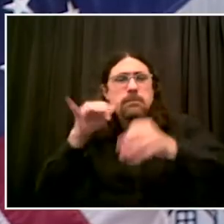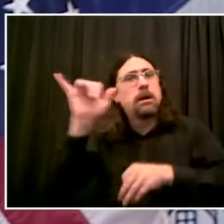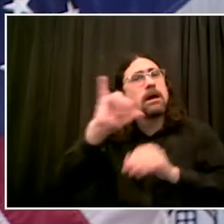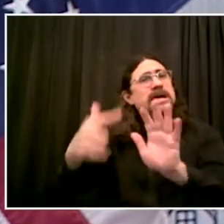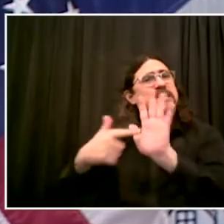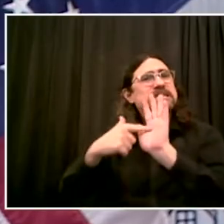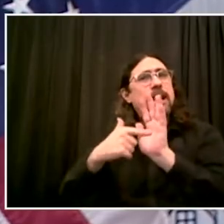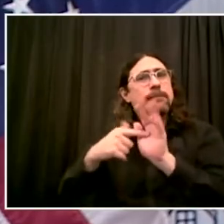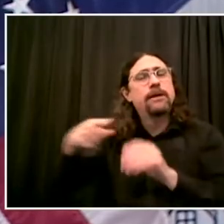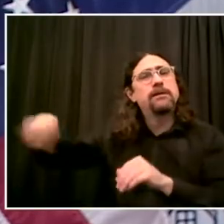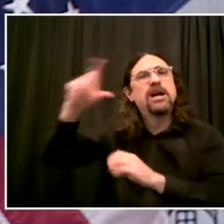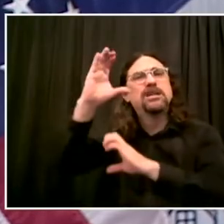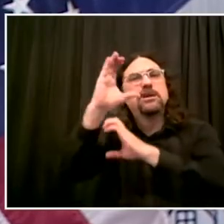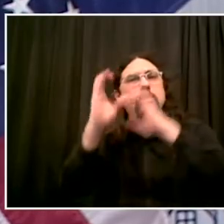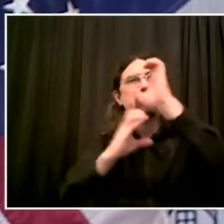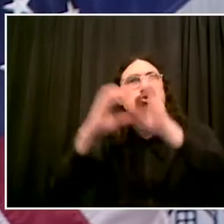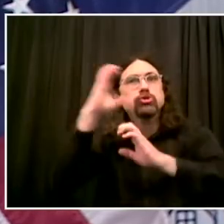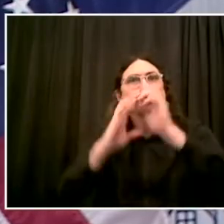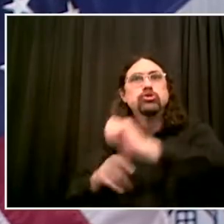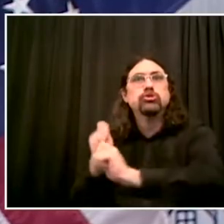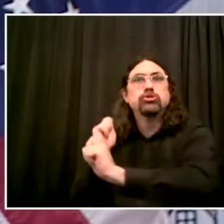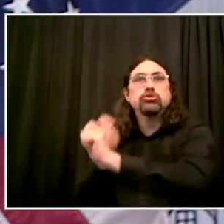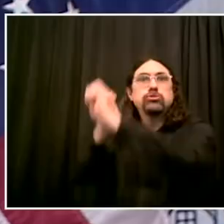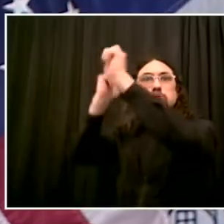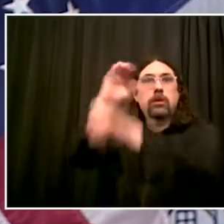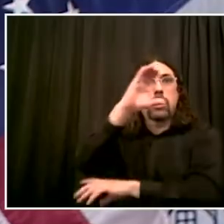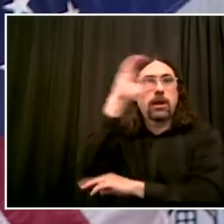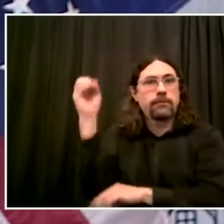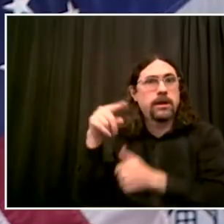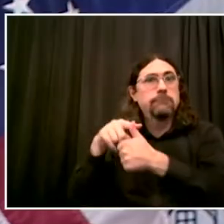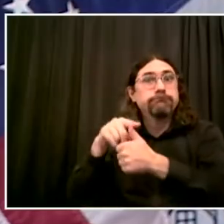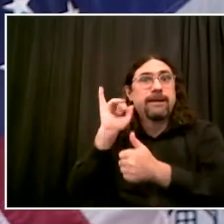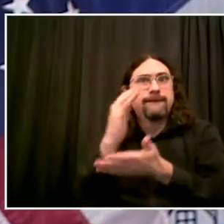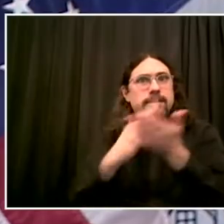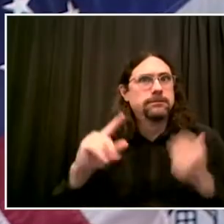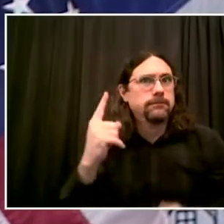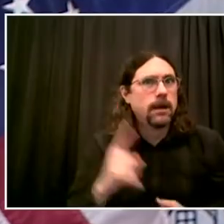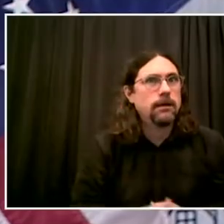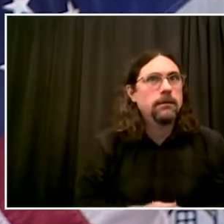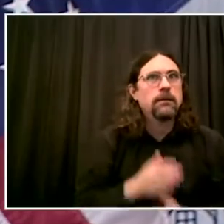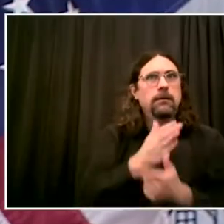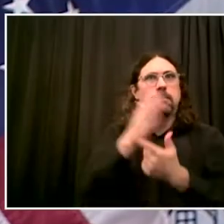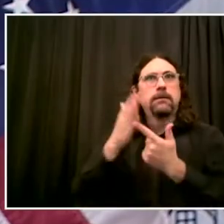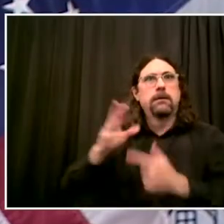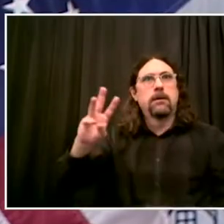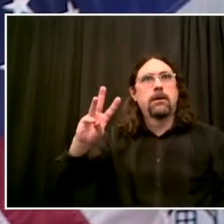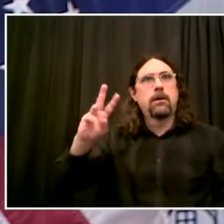KW NOABOUT WCHIH